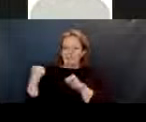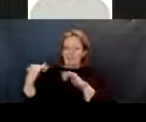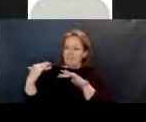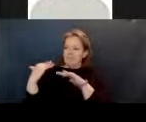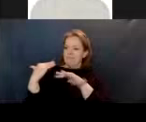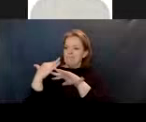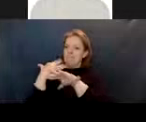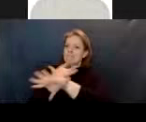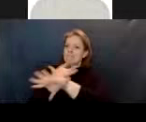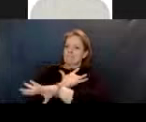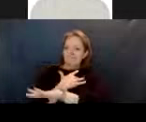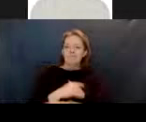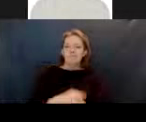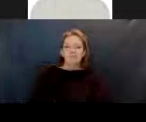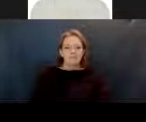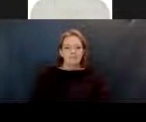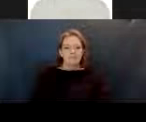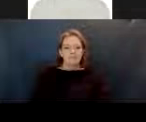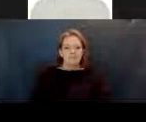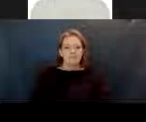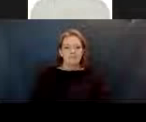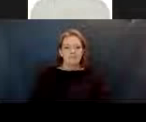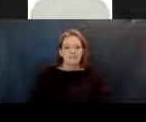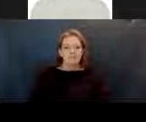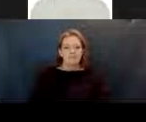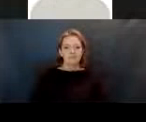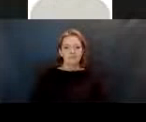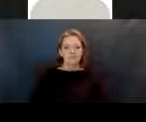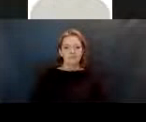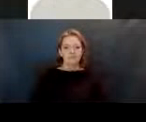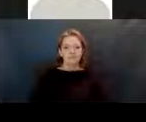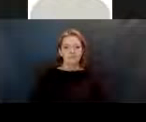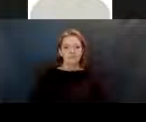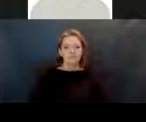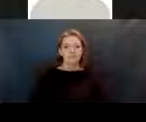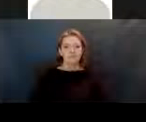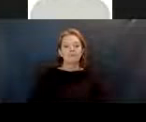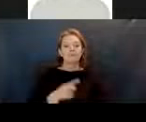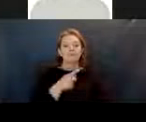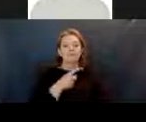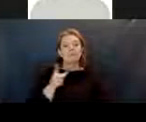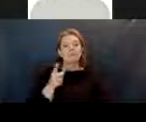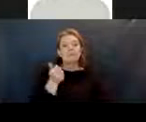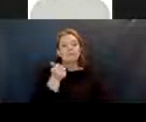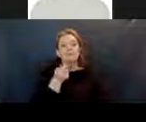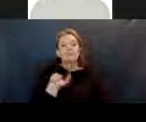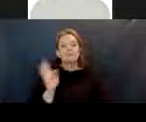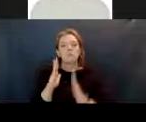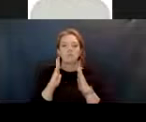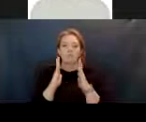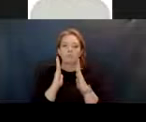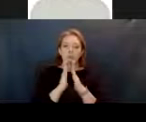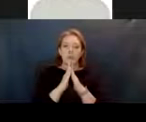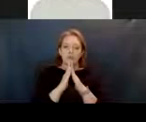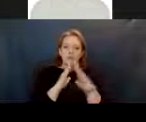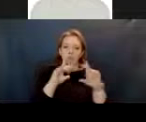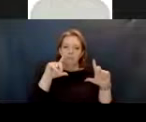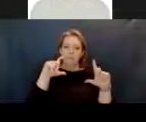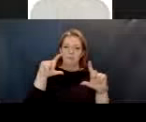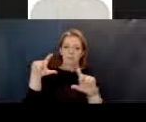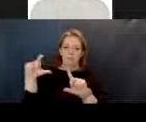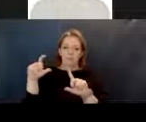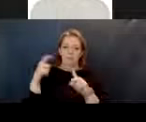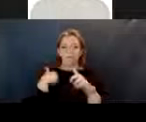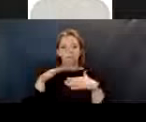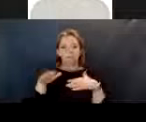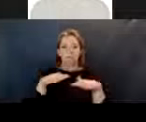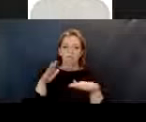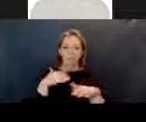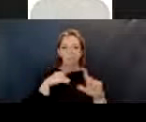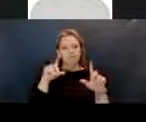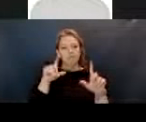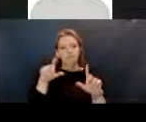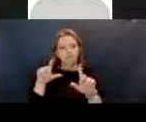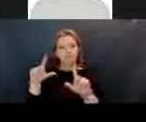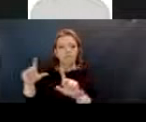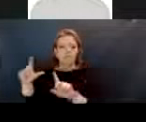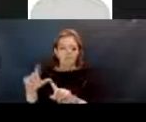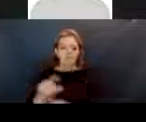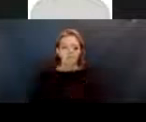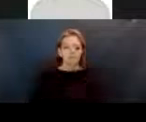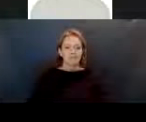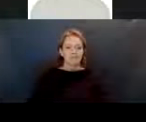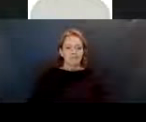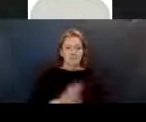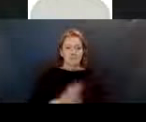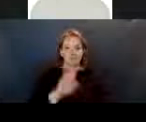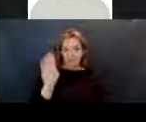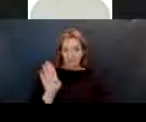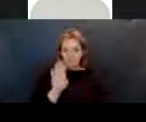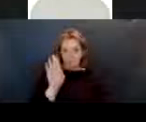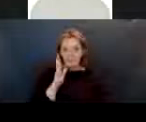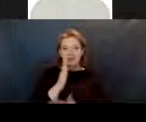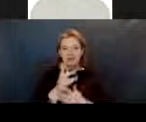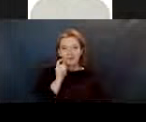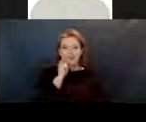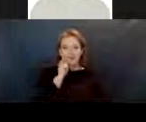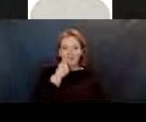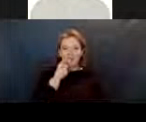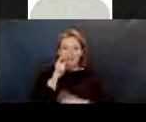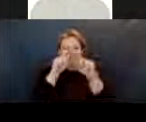I've taken a few photos in the city on walks, and Boise has some really good signage, some